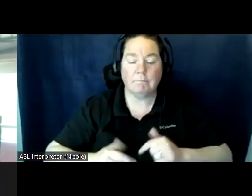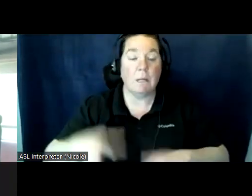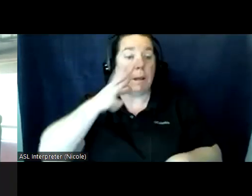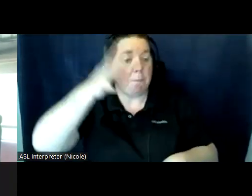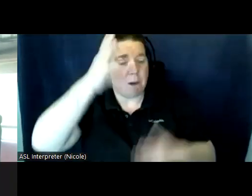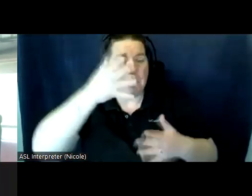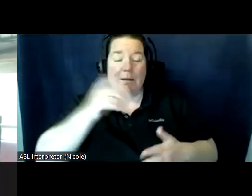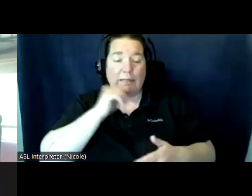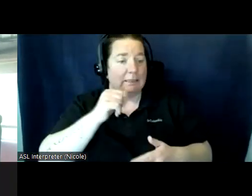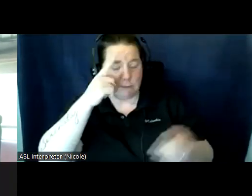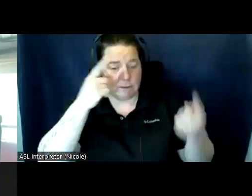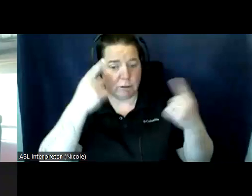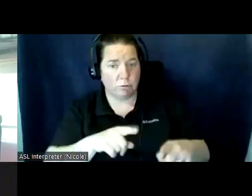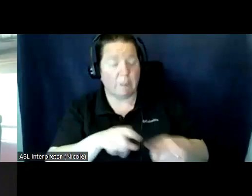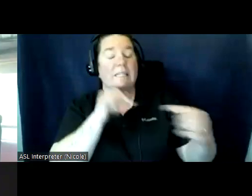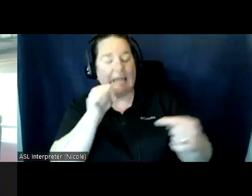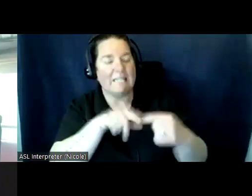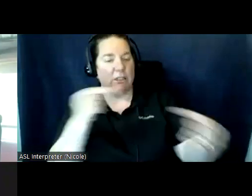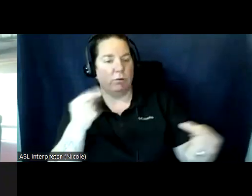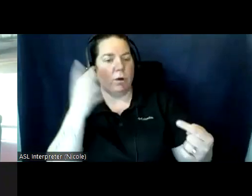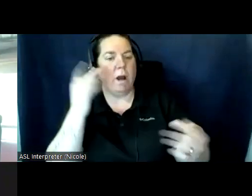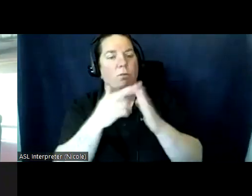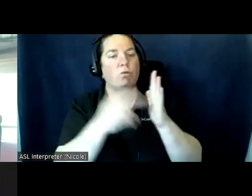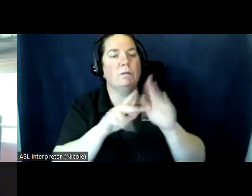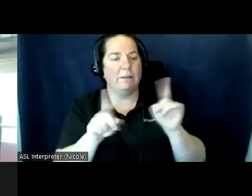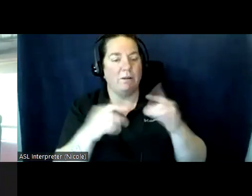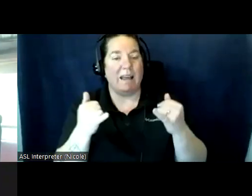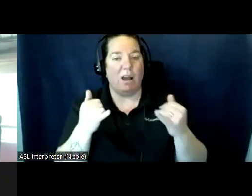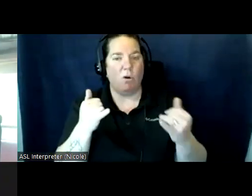information at the time because the rules were different then. Now the rules change seems like